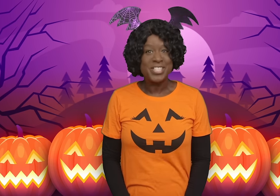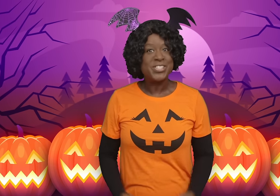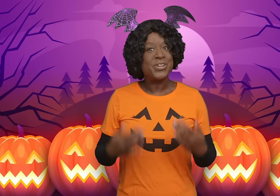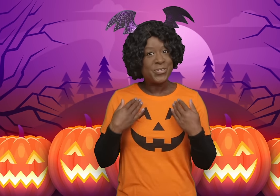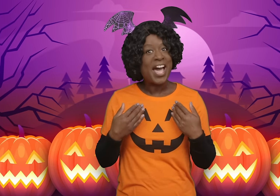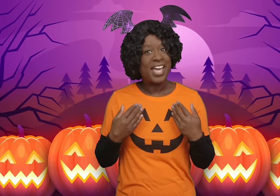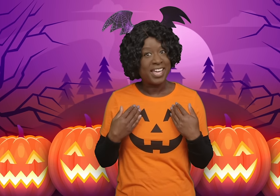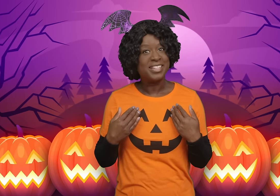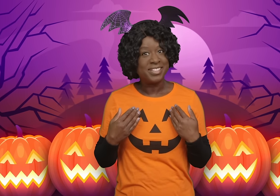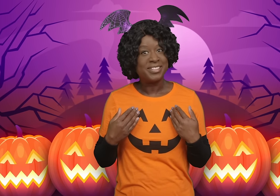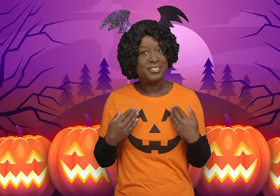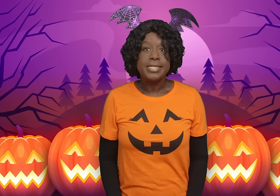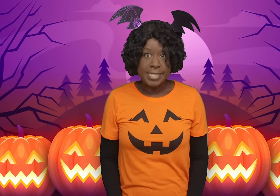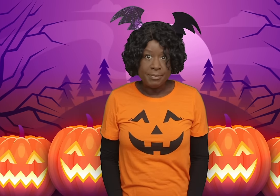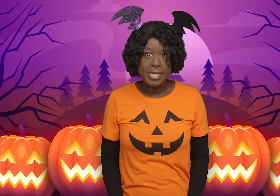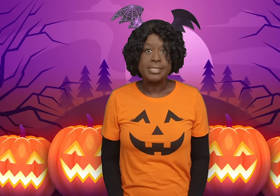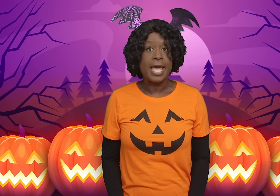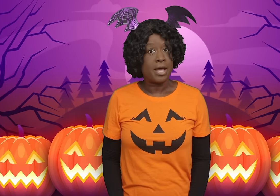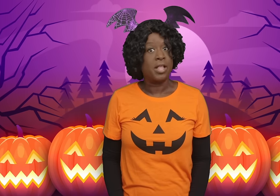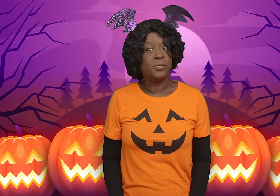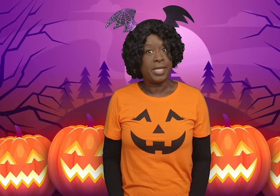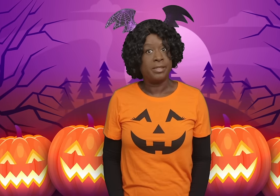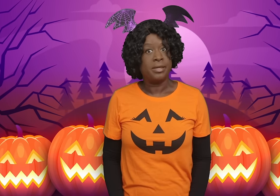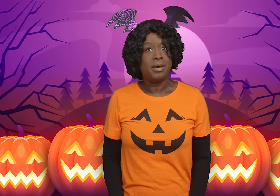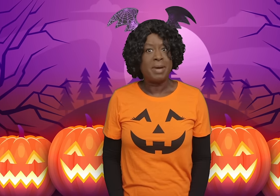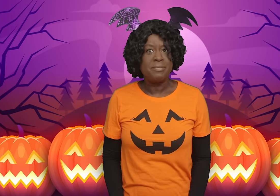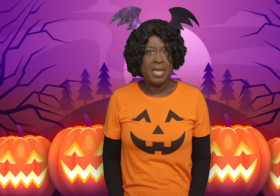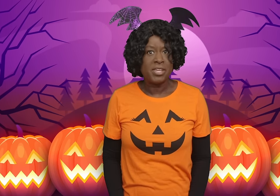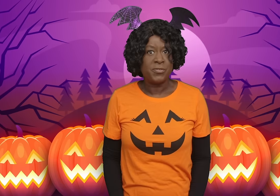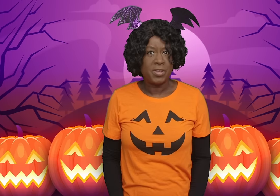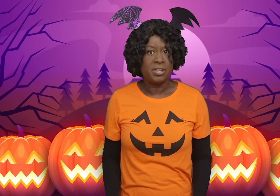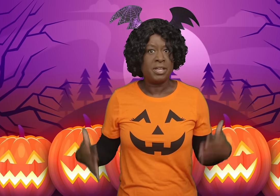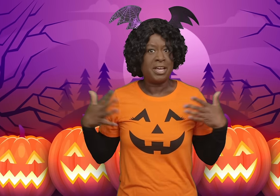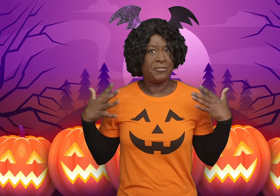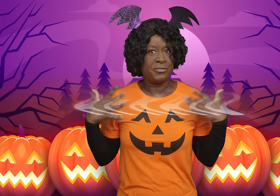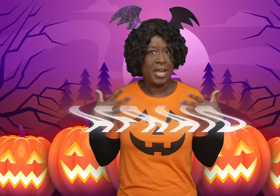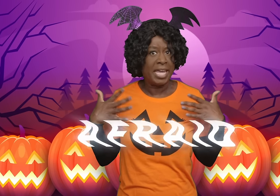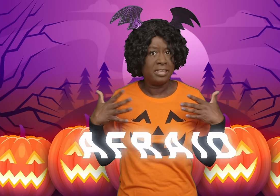So do I. Some things at Halloween might make you feel afraid.